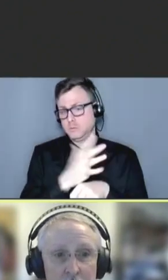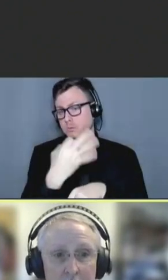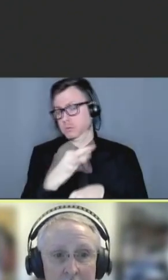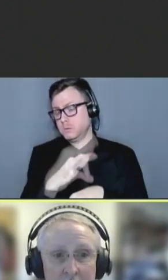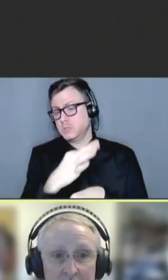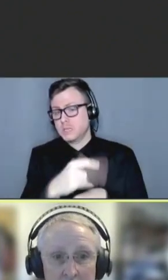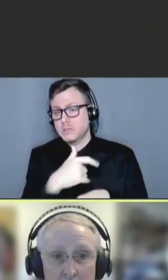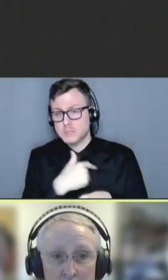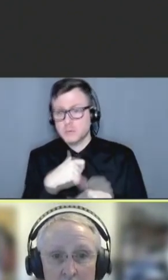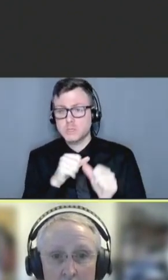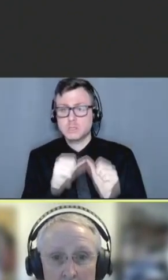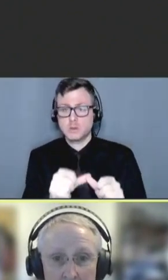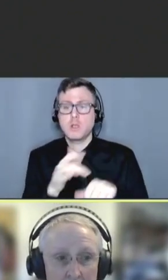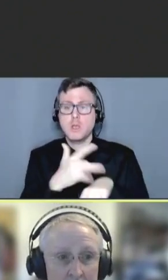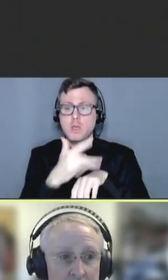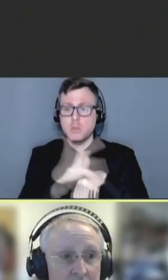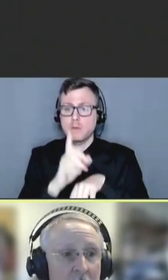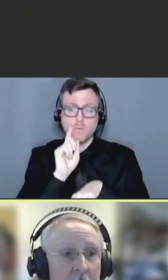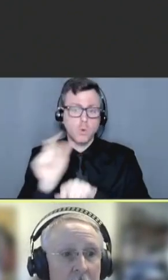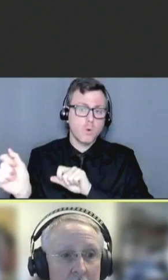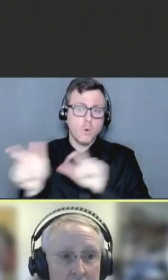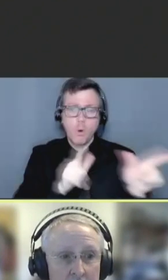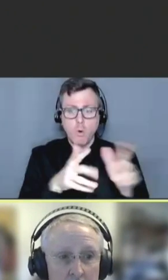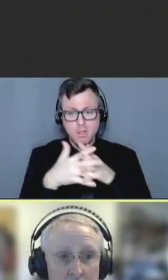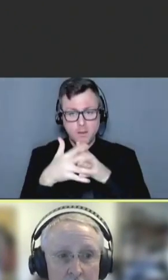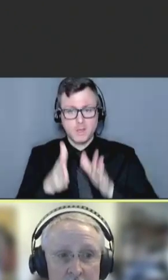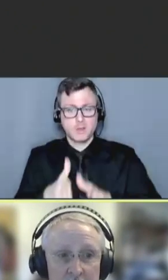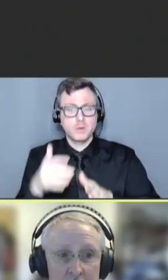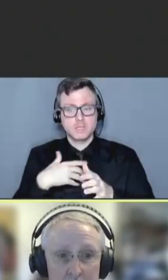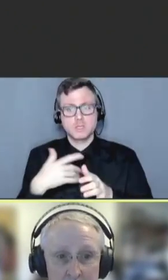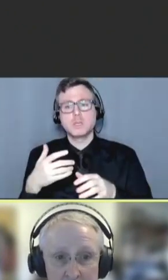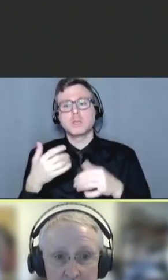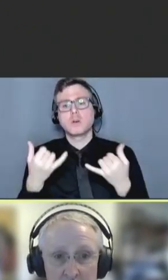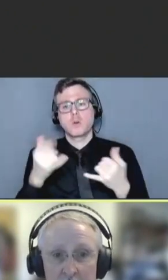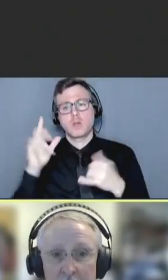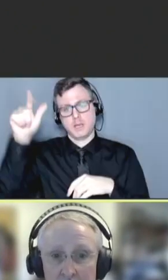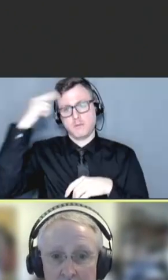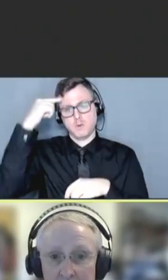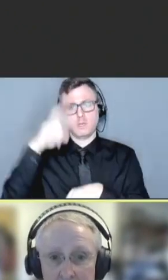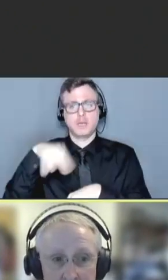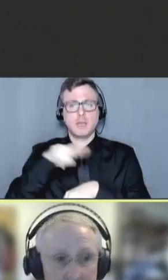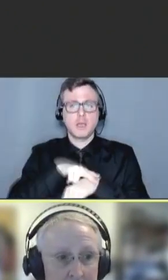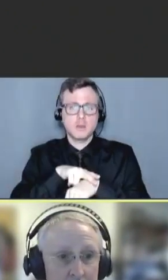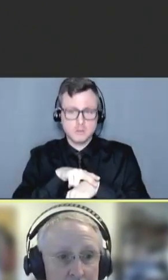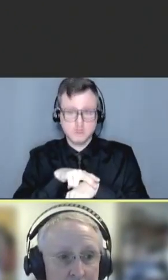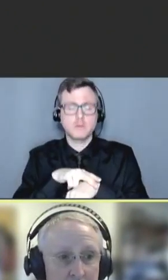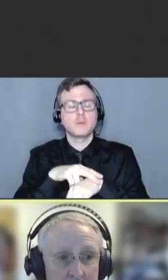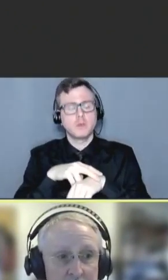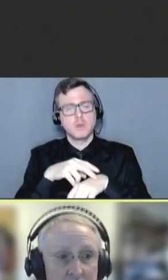remain available to all Americans under the current U.S. government COVID-19 response,